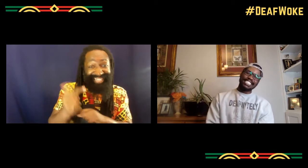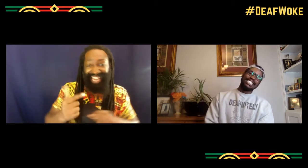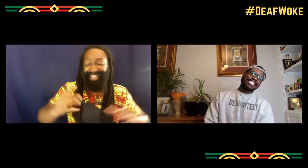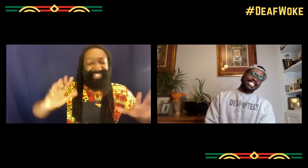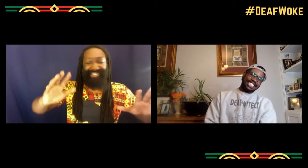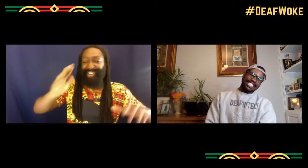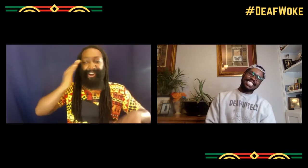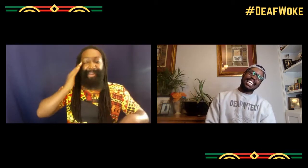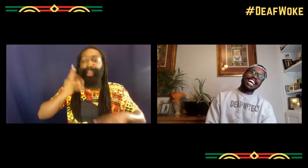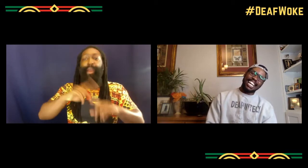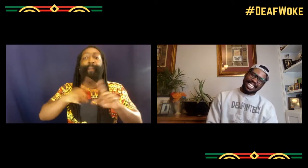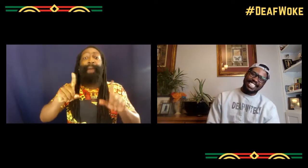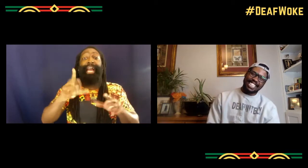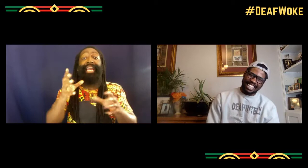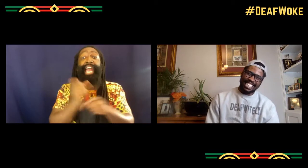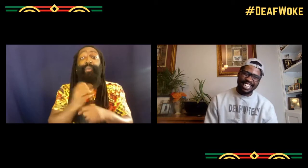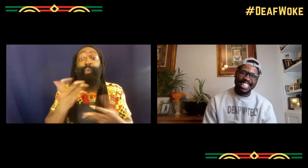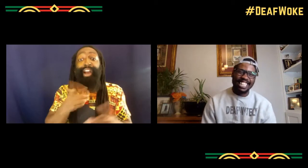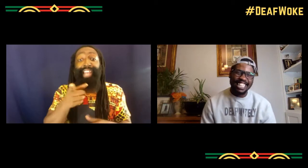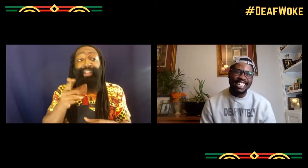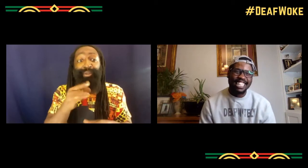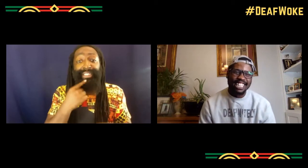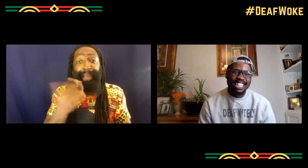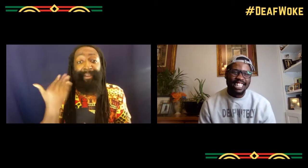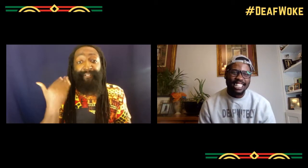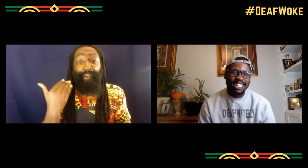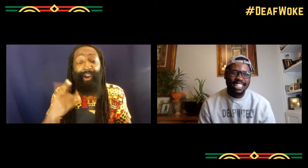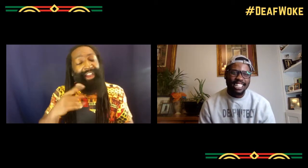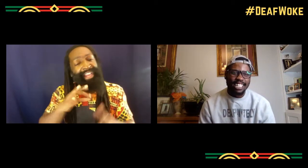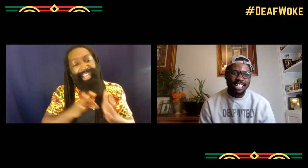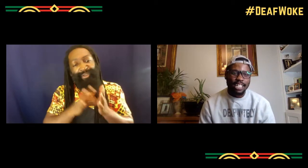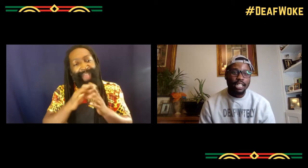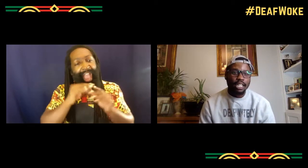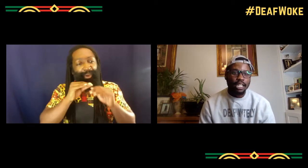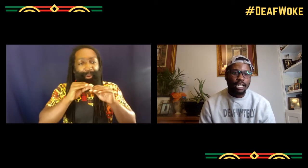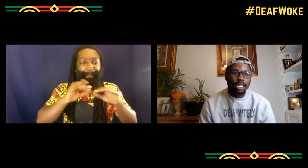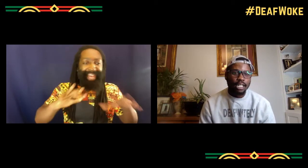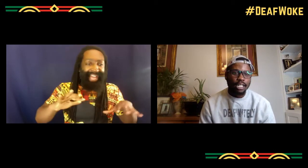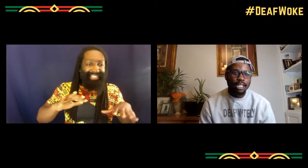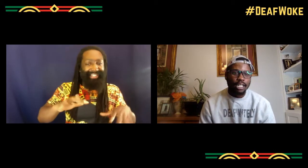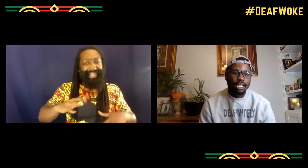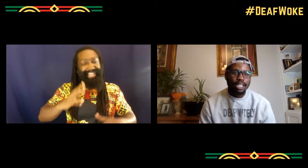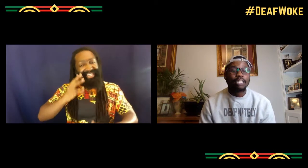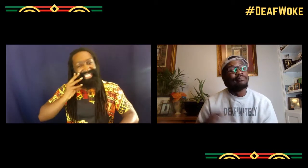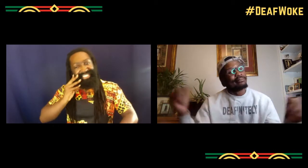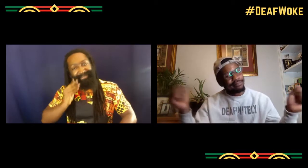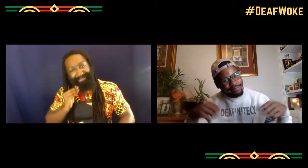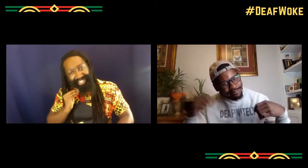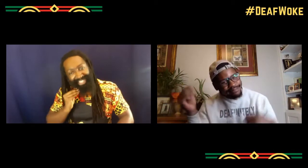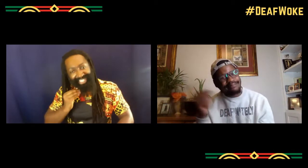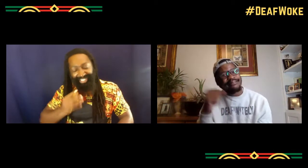So it's just, you never know. And you know, like what you said before, you know,